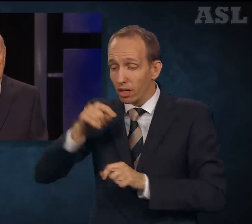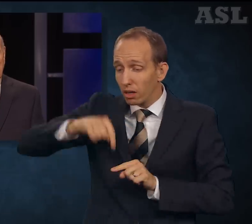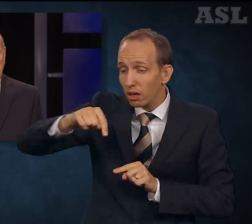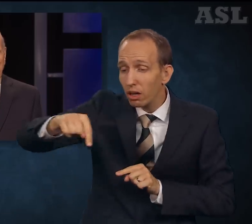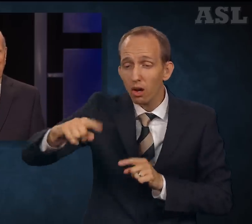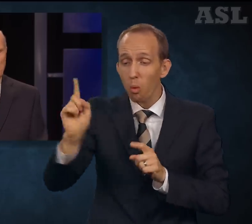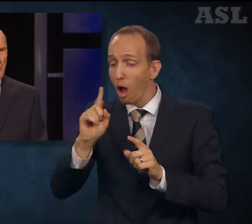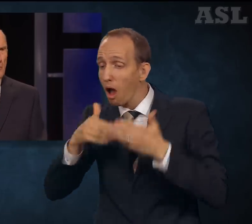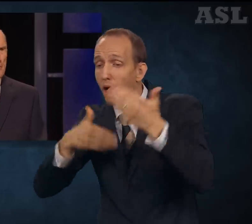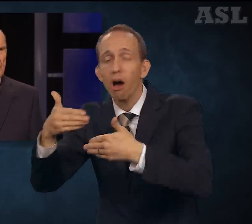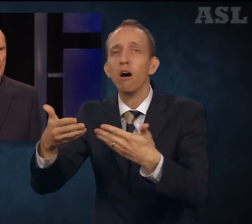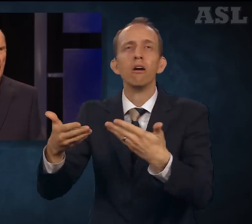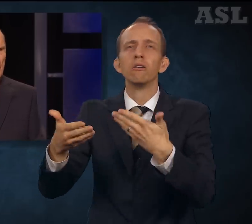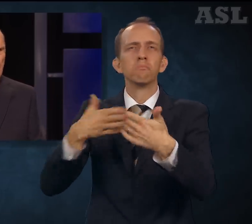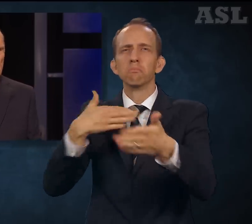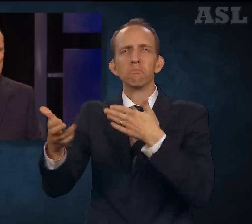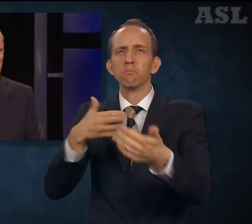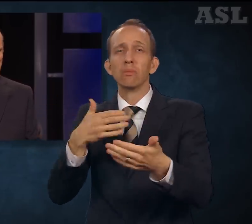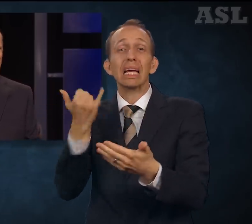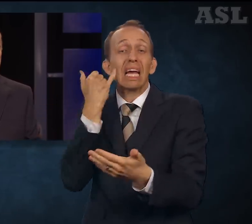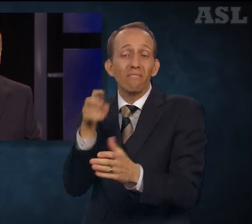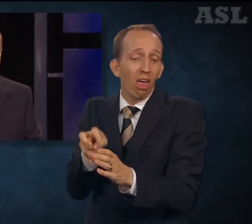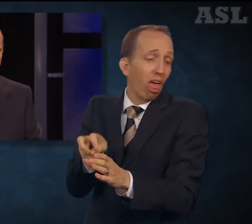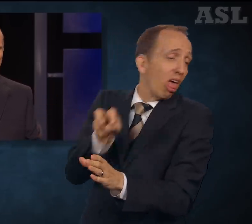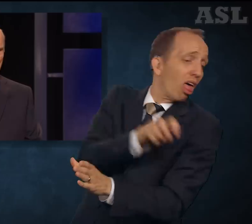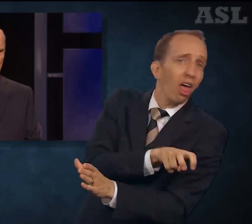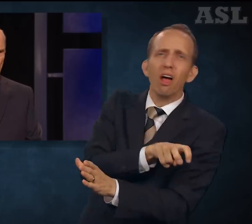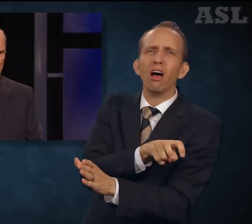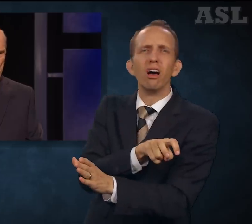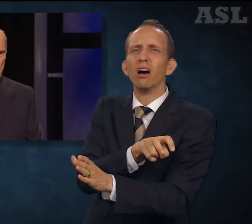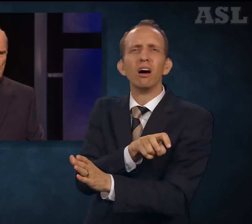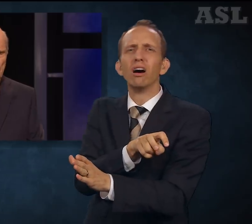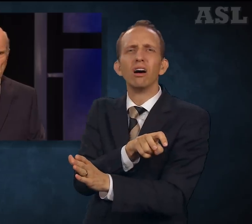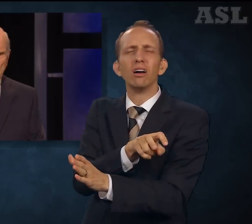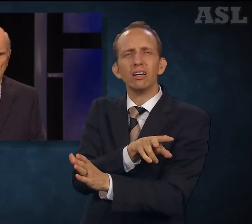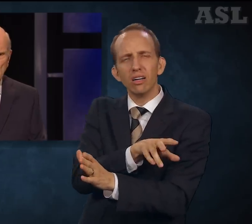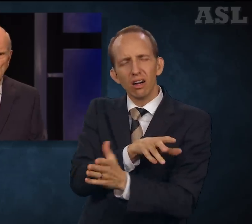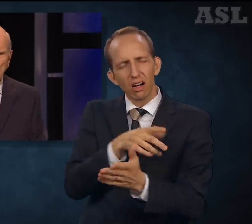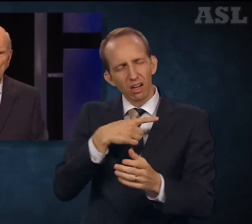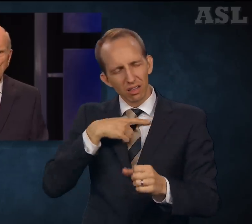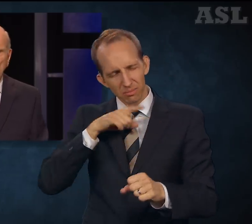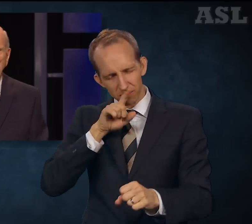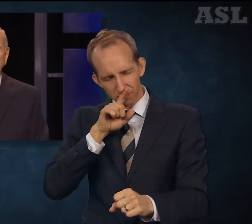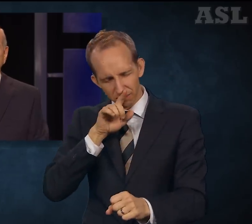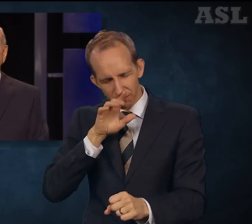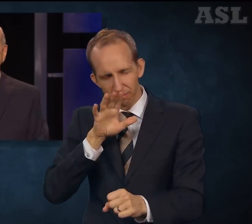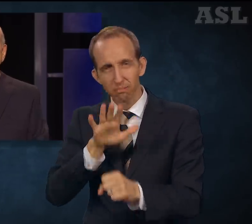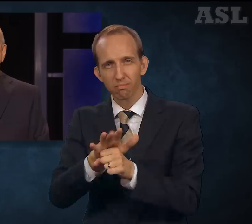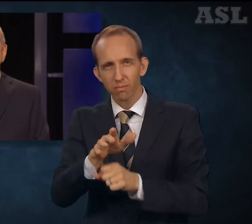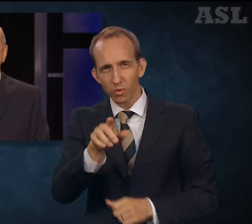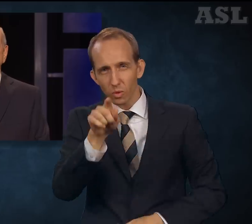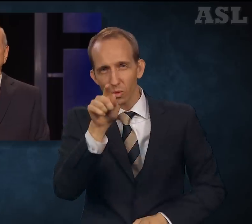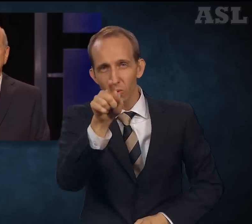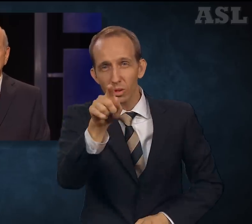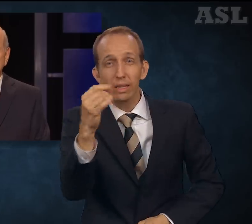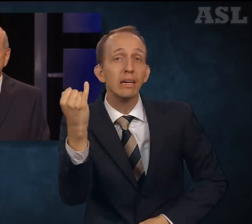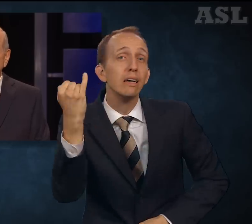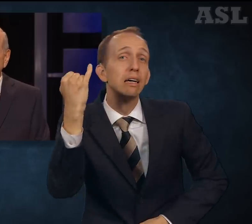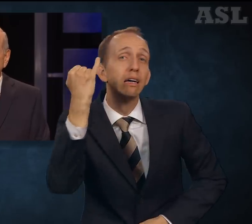ON THE COVENANT PATH--EVEN